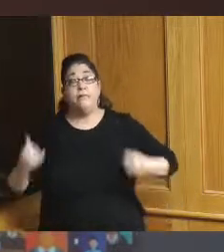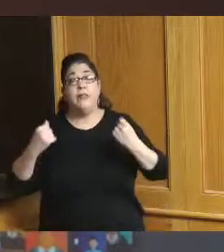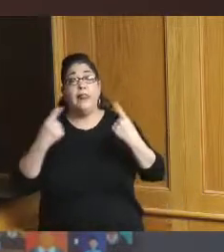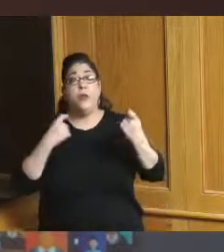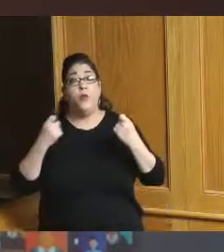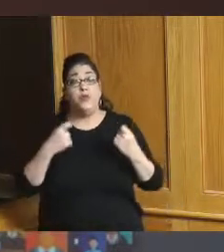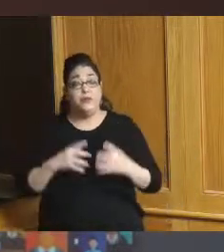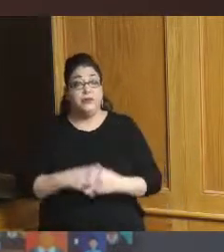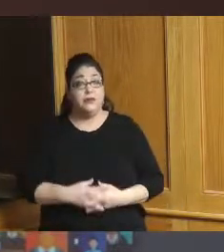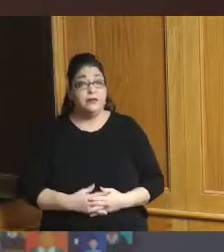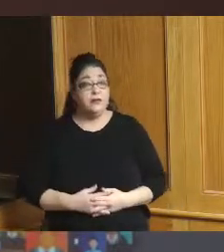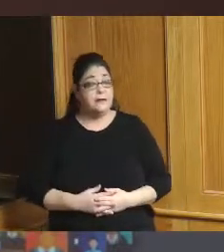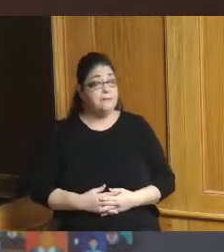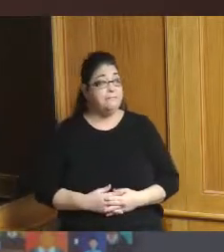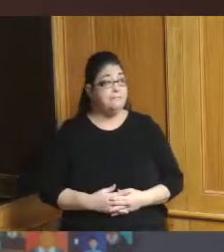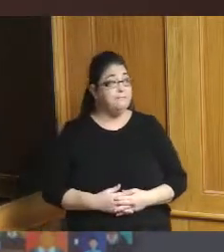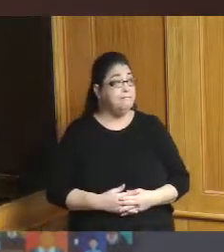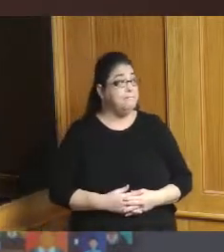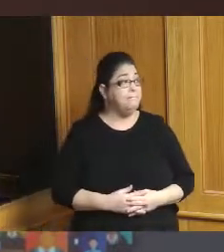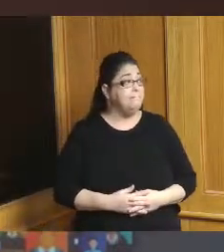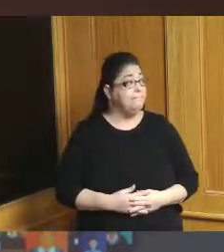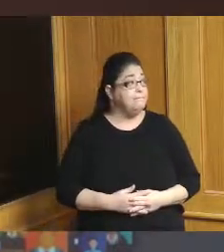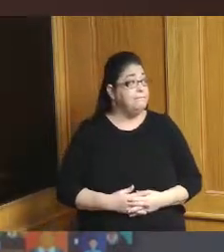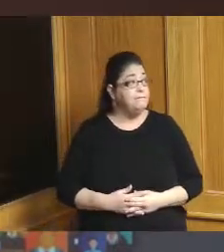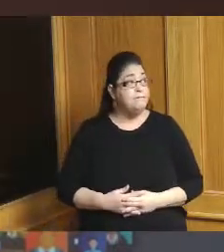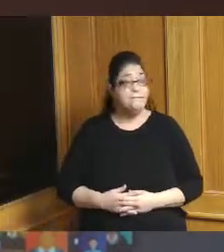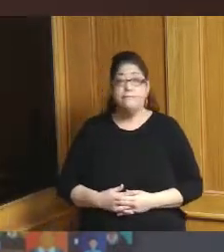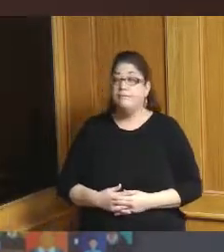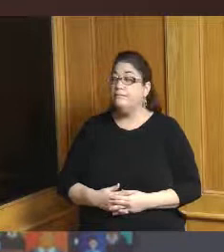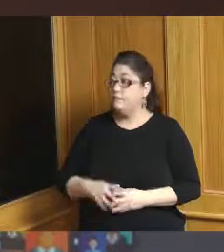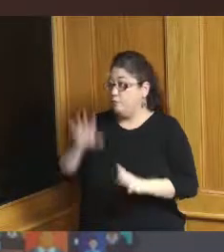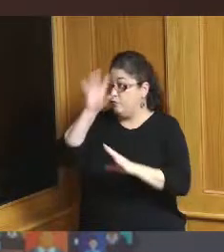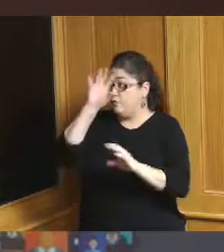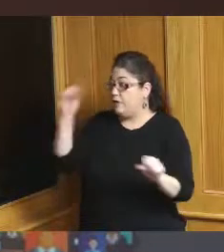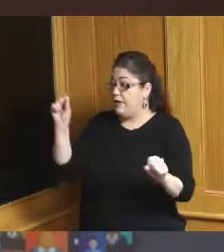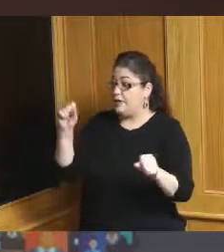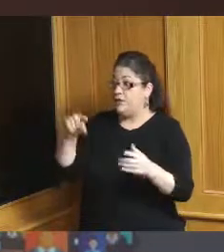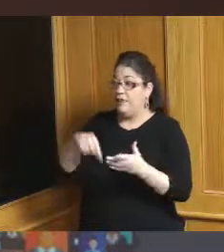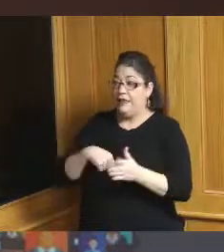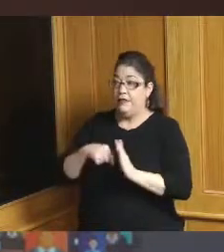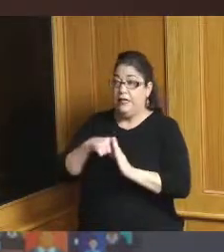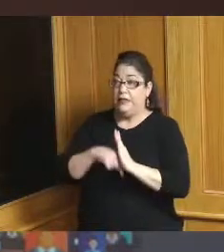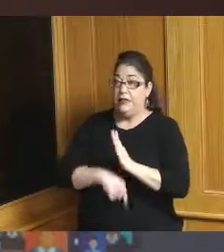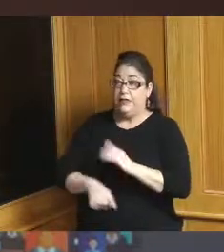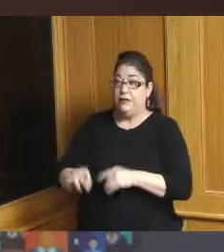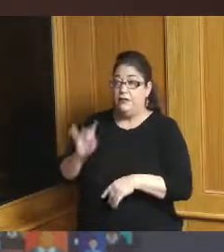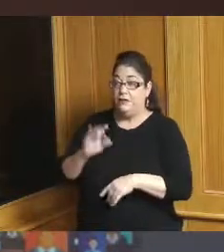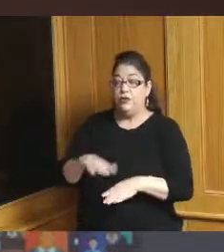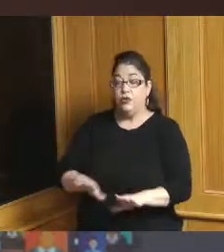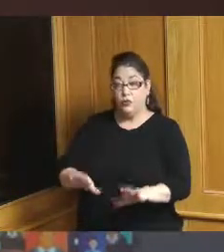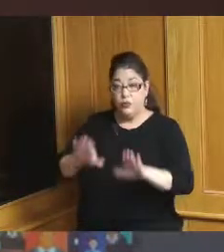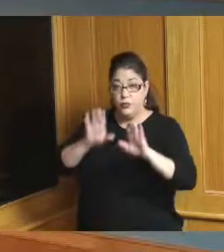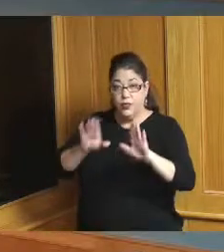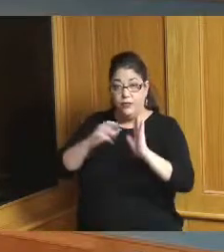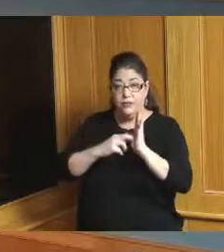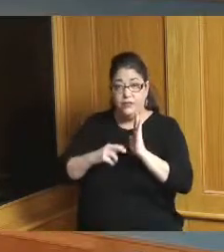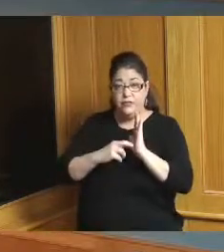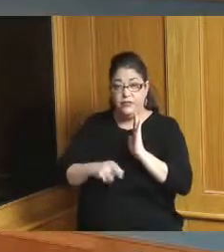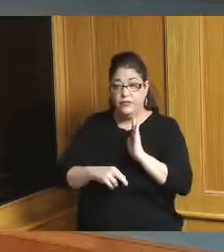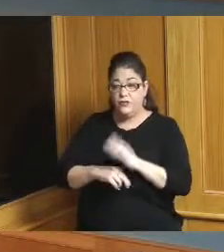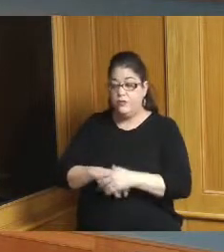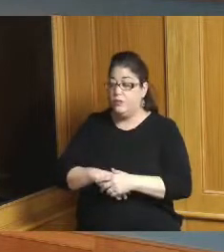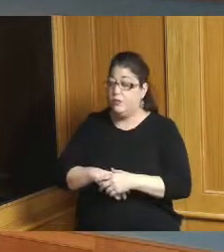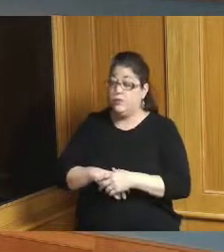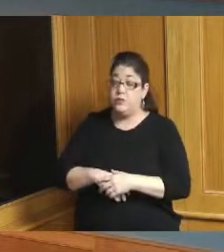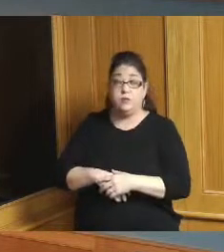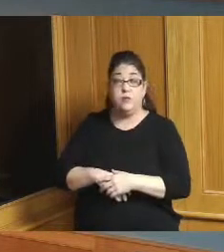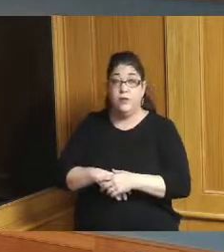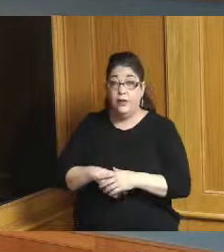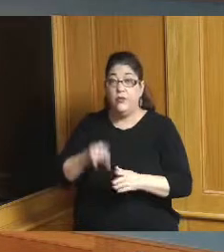to Renee for our recommendations just this is intensive great research just really helpful I